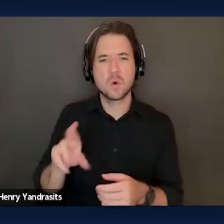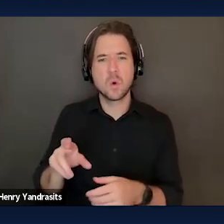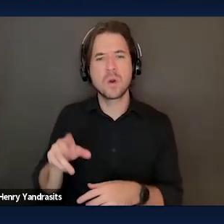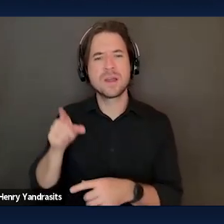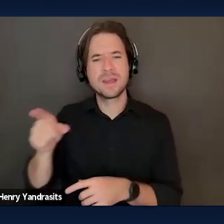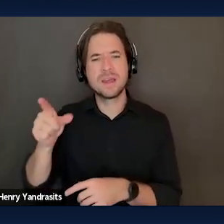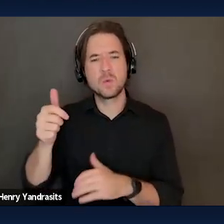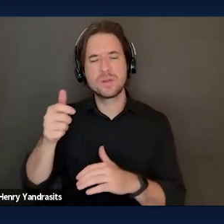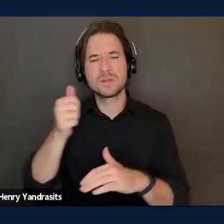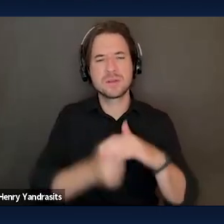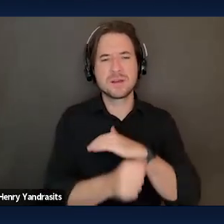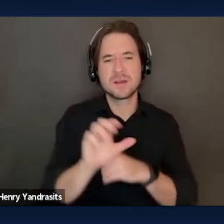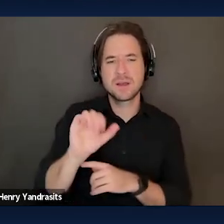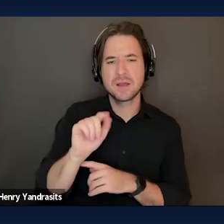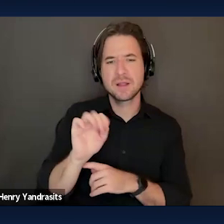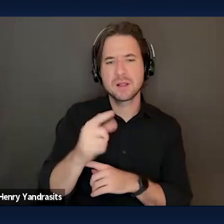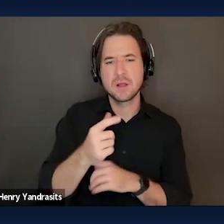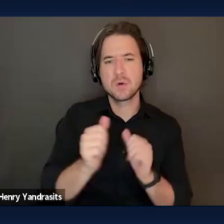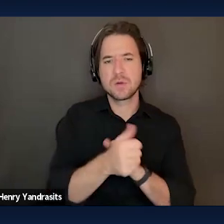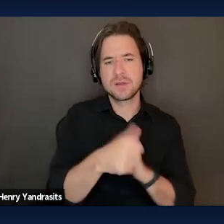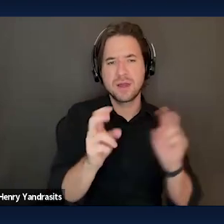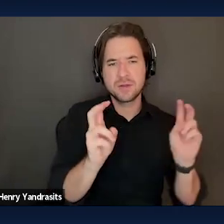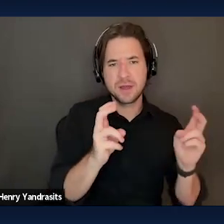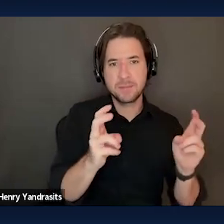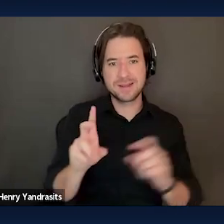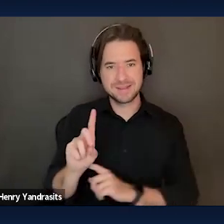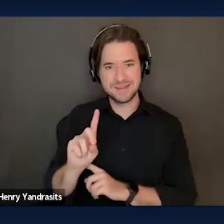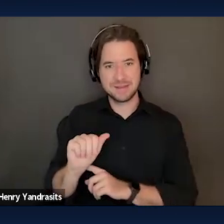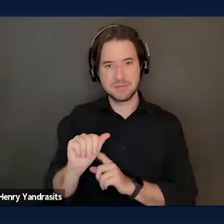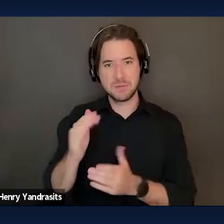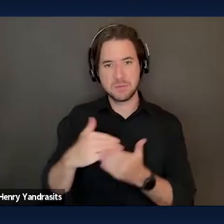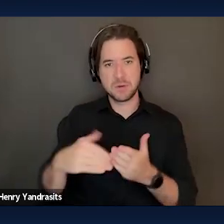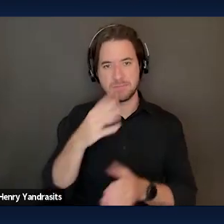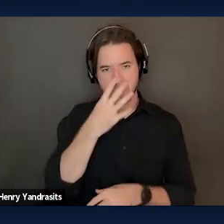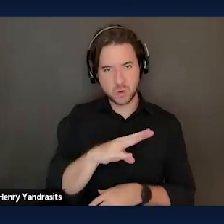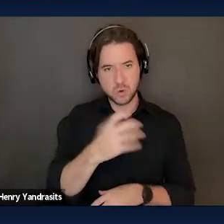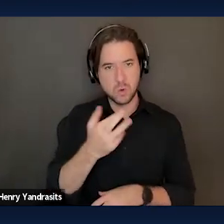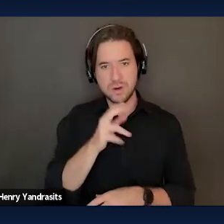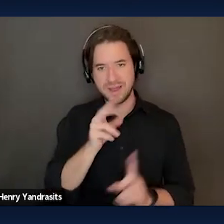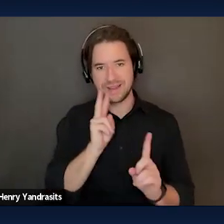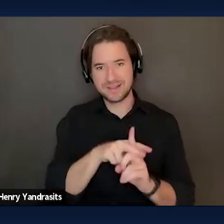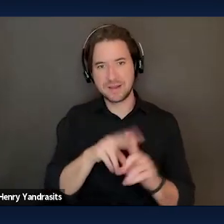with another topic and the disability aspect of it will be ignored or not assigned as a topic heading.